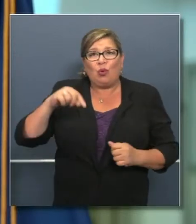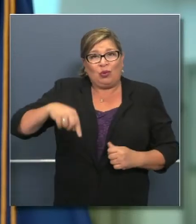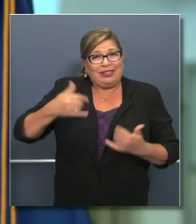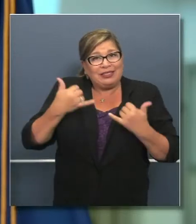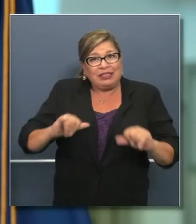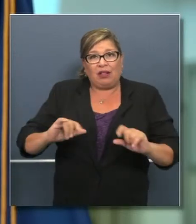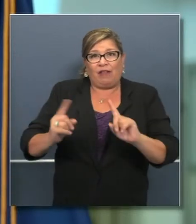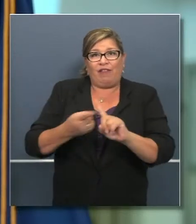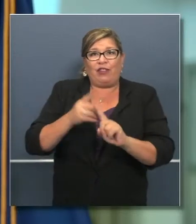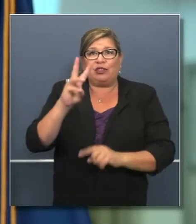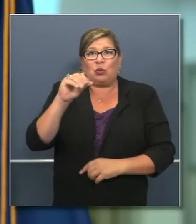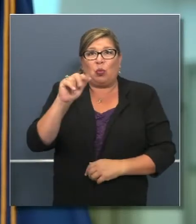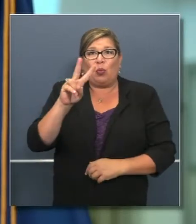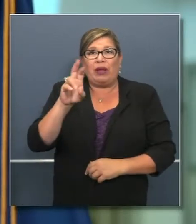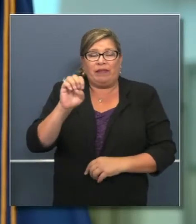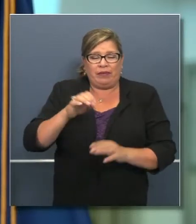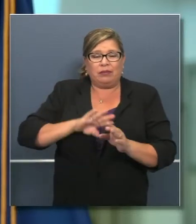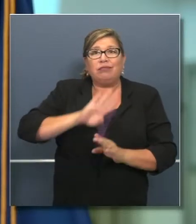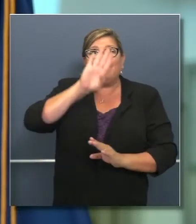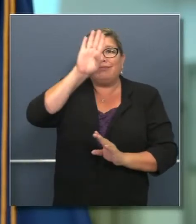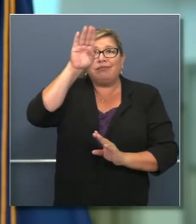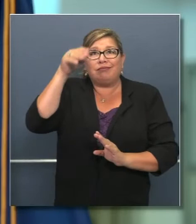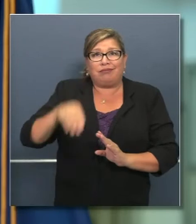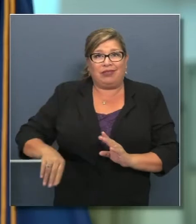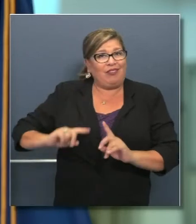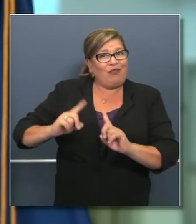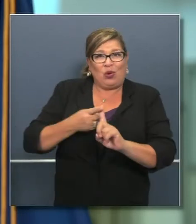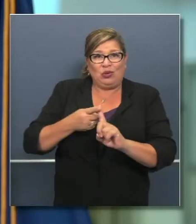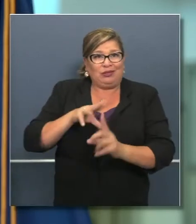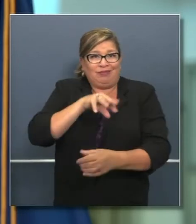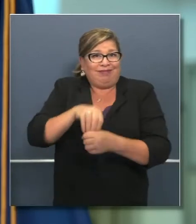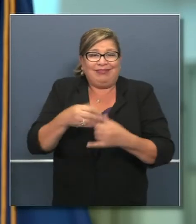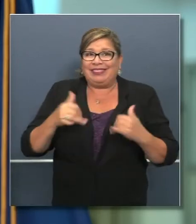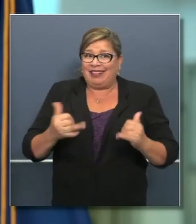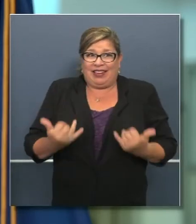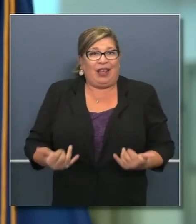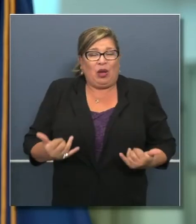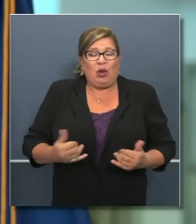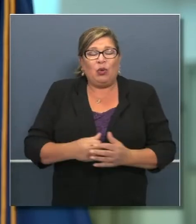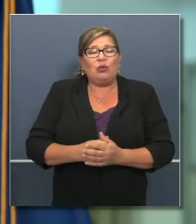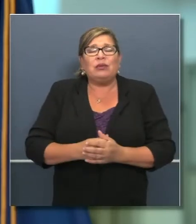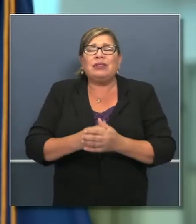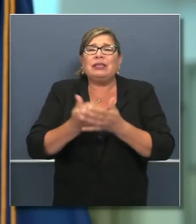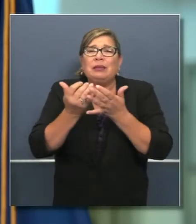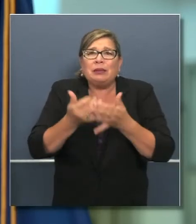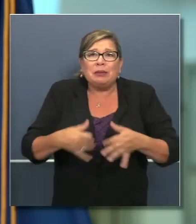one of you of the importance and potency and power of your individual decision making while